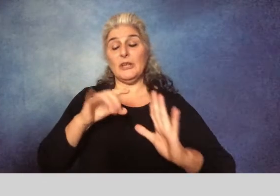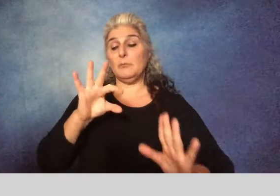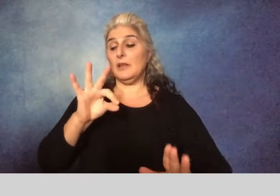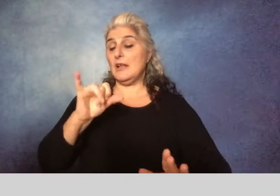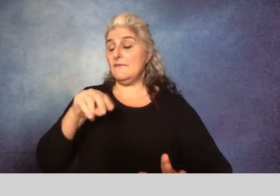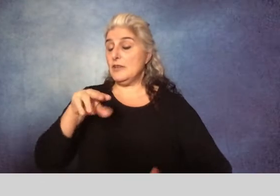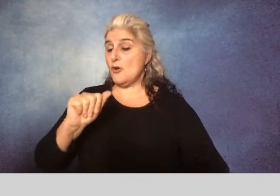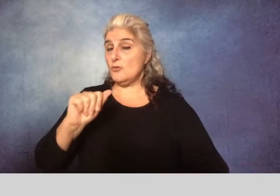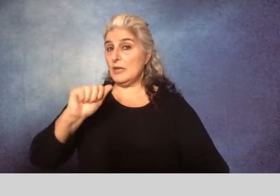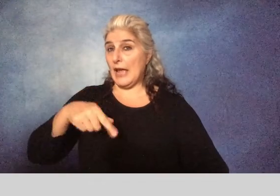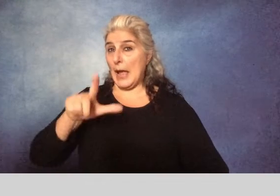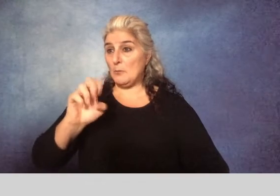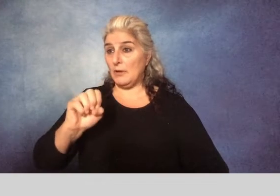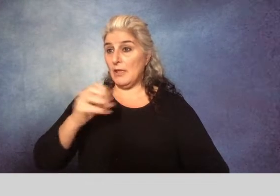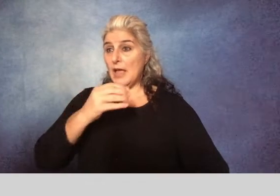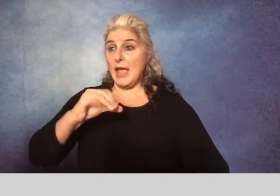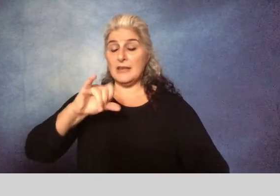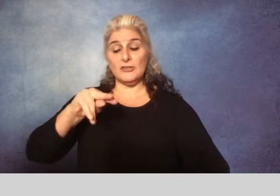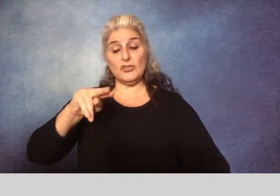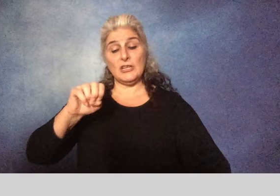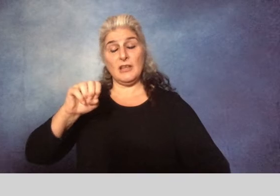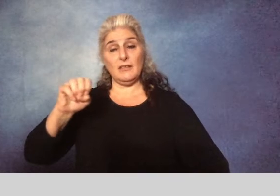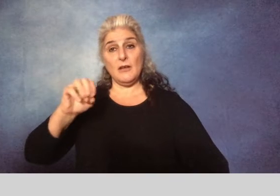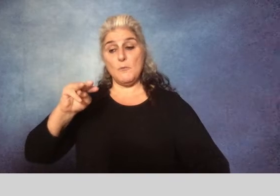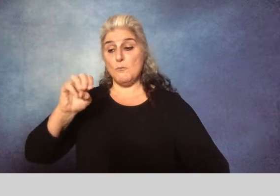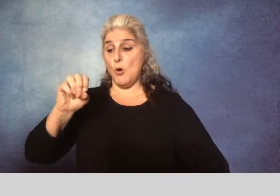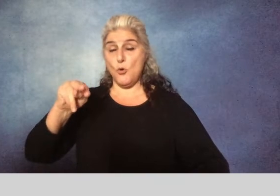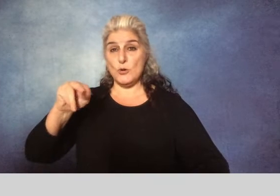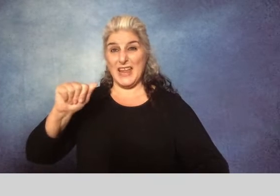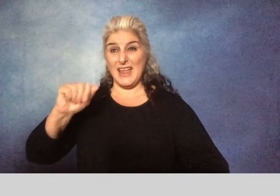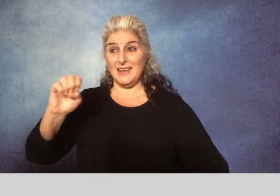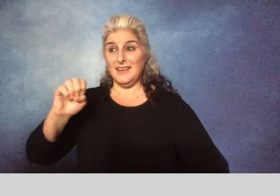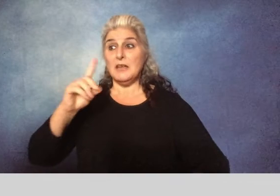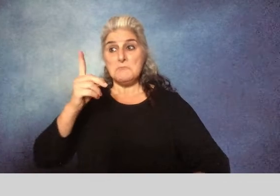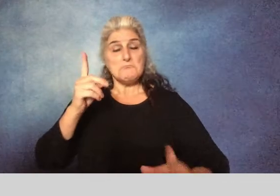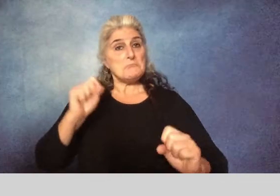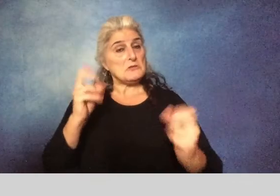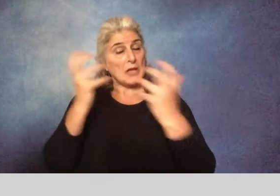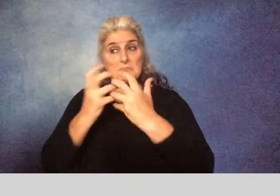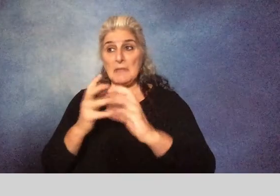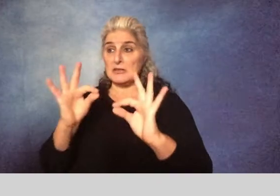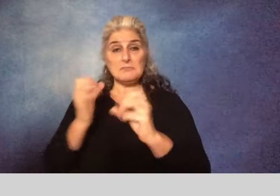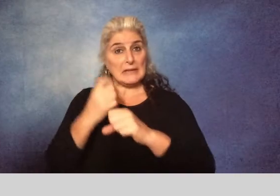are pretty reasonable descriptions of their music. This list needs to be simplified into one overarching genre